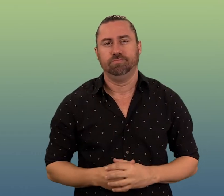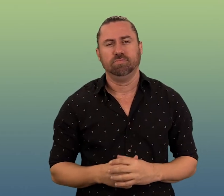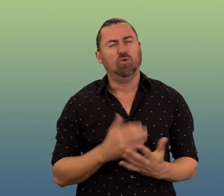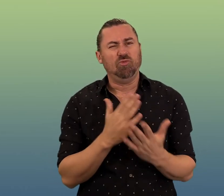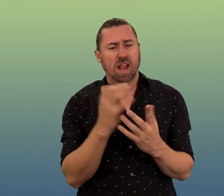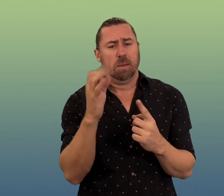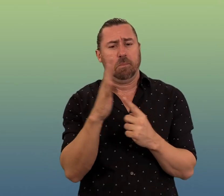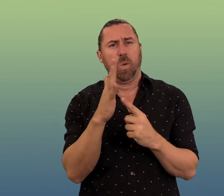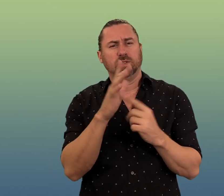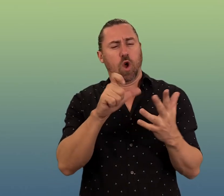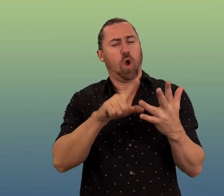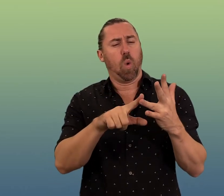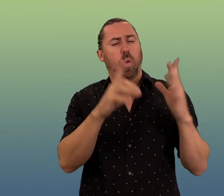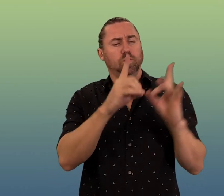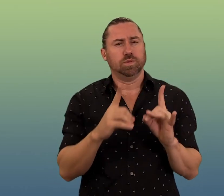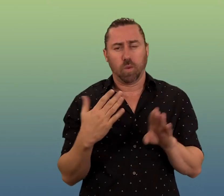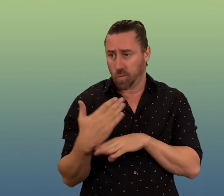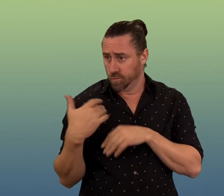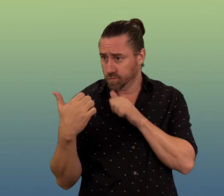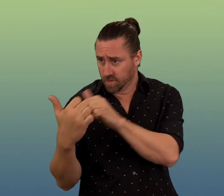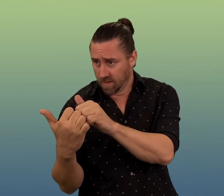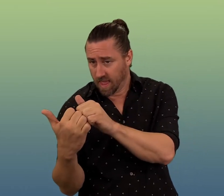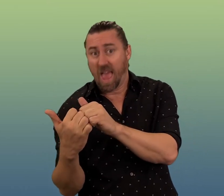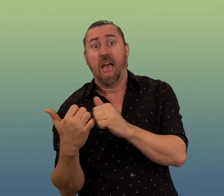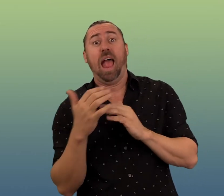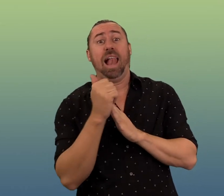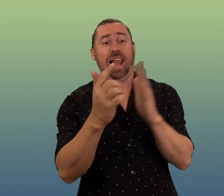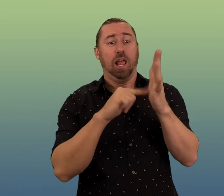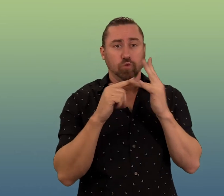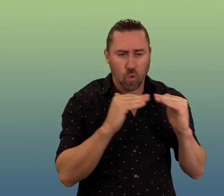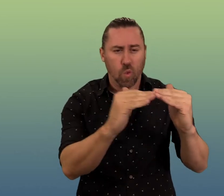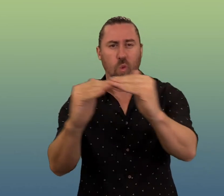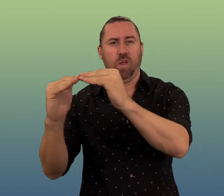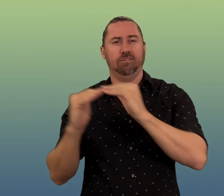Critically, co-design is a process to achieve universal design.